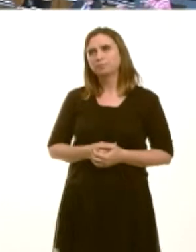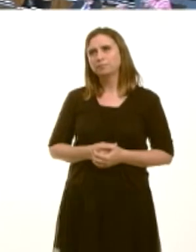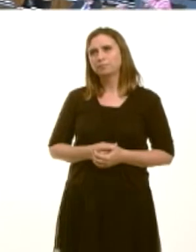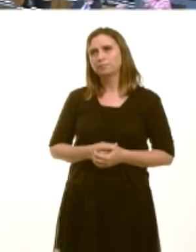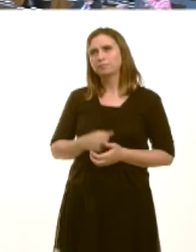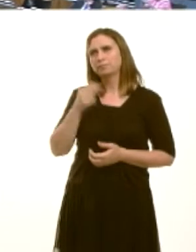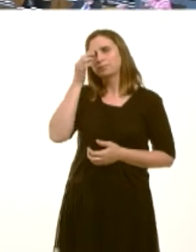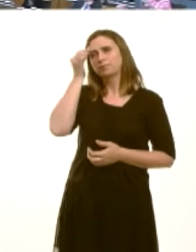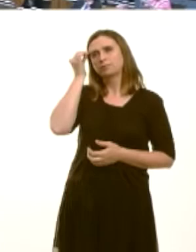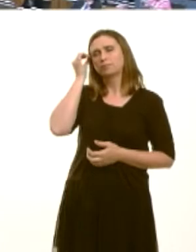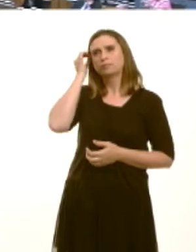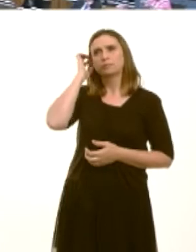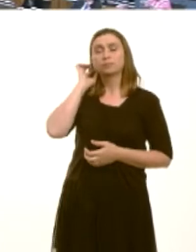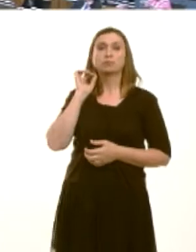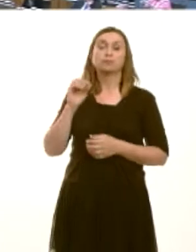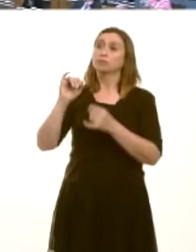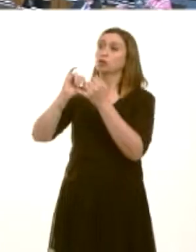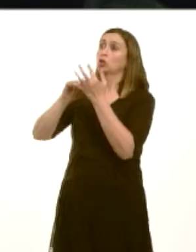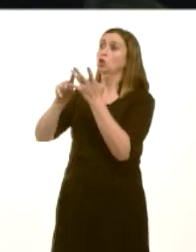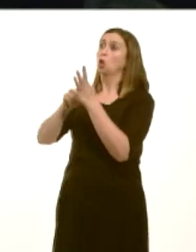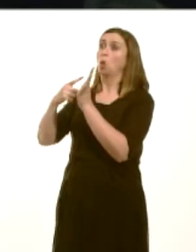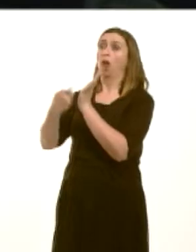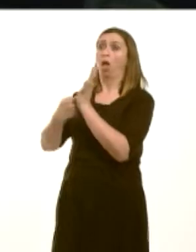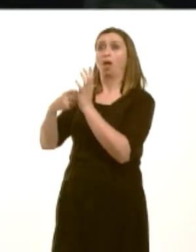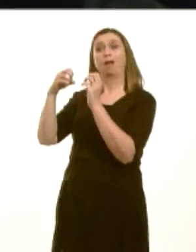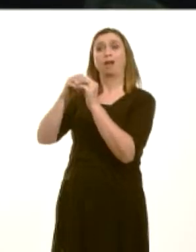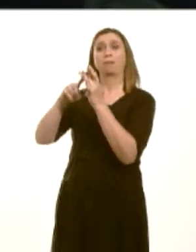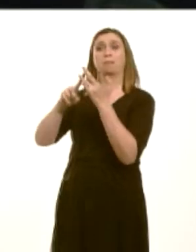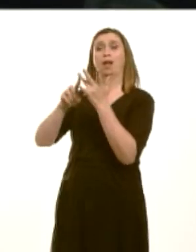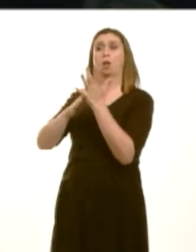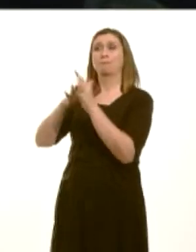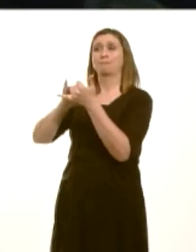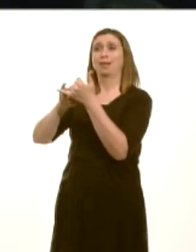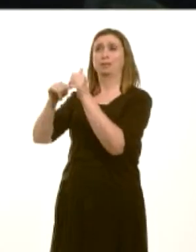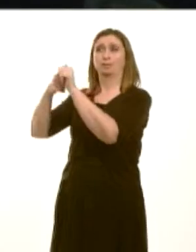contacted by a solar and biomass company in my constituency, which said that Ofgem has